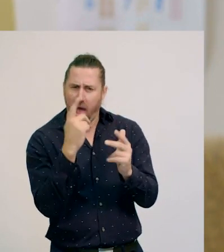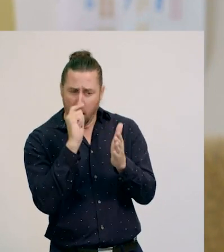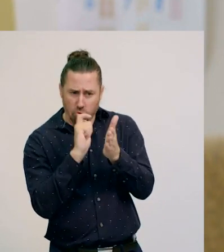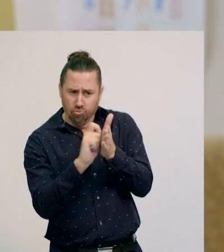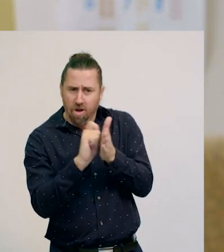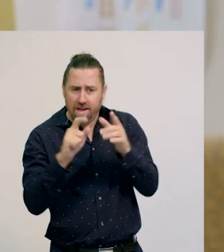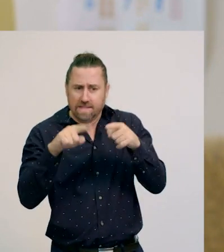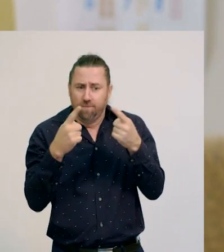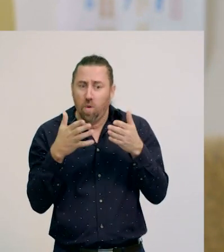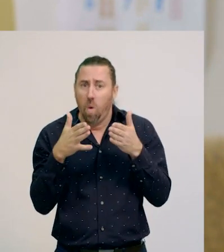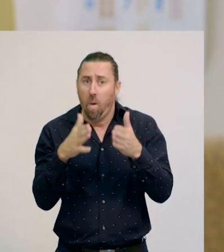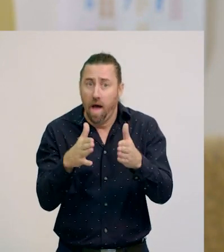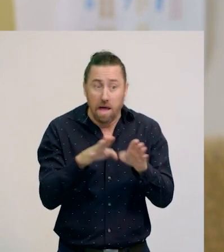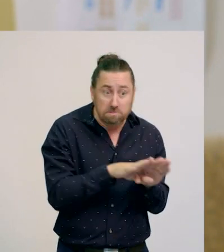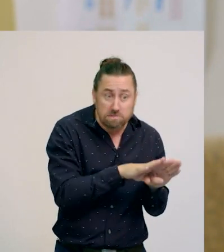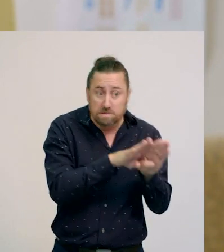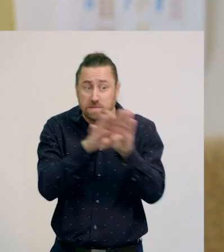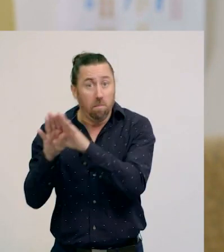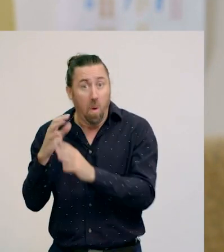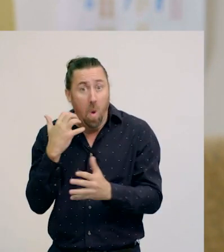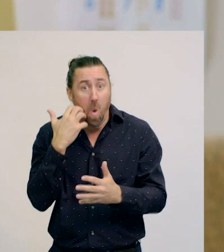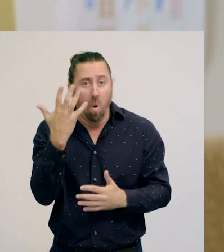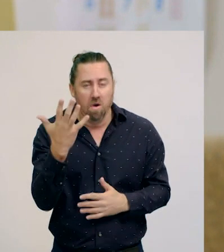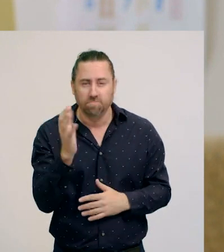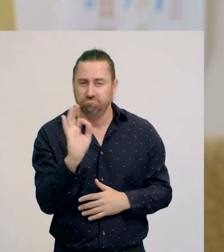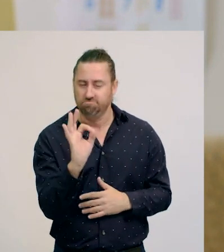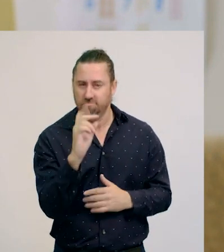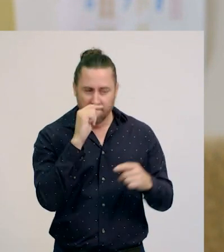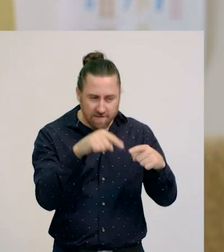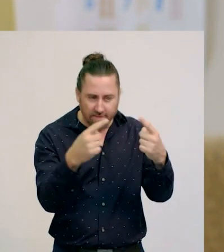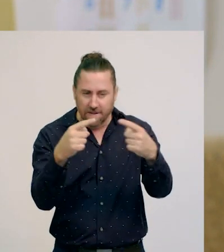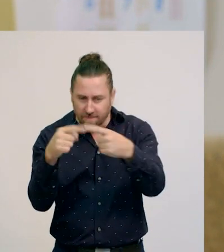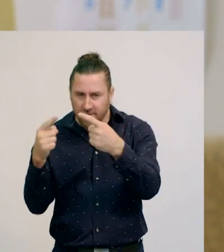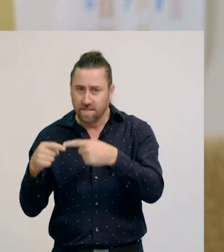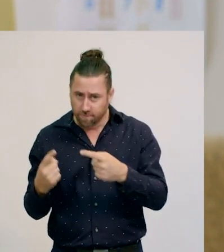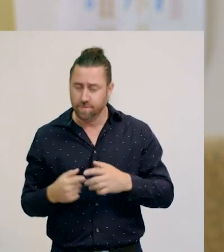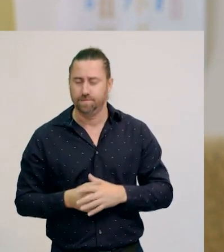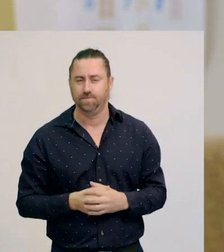and are not always written in the same way every time you see them.